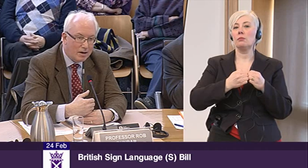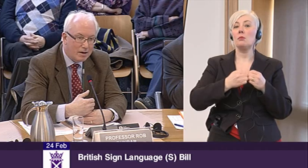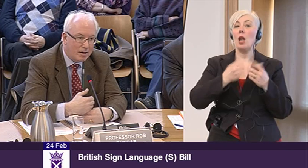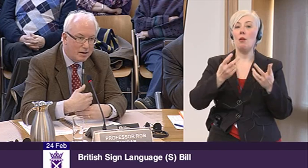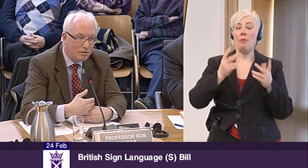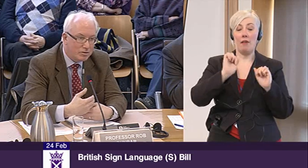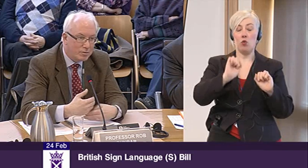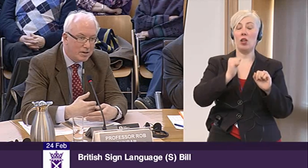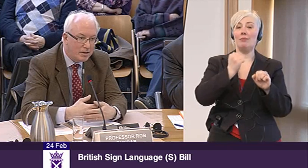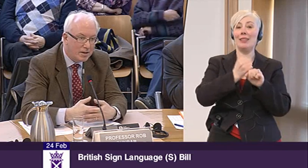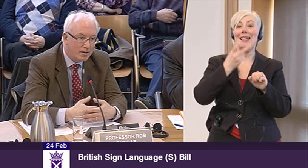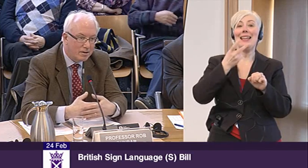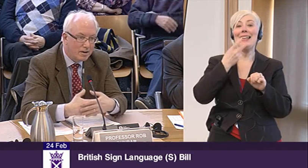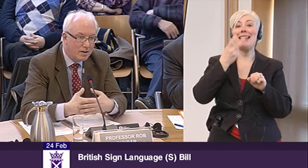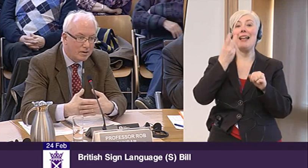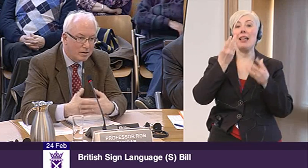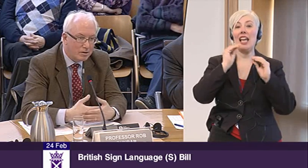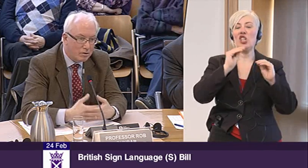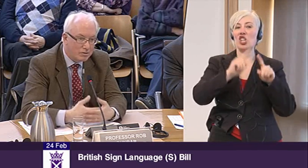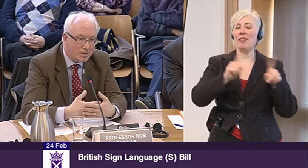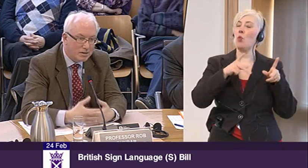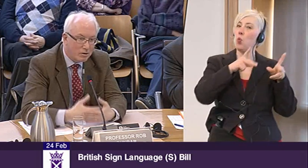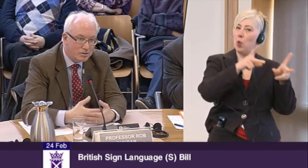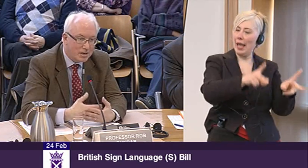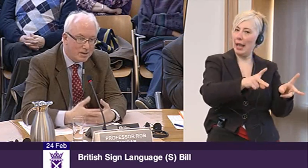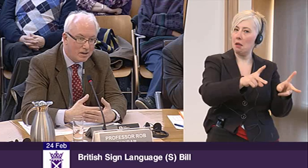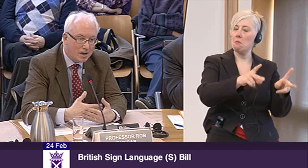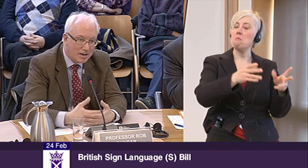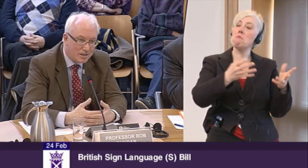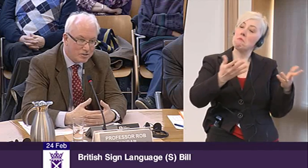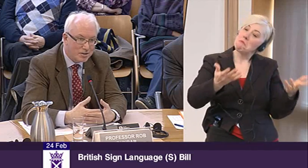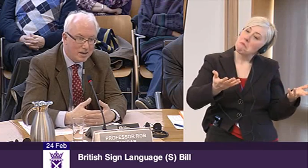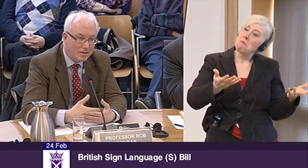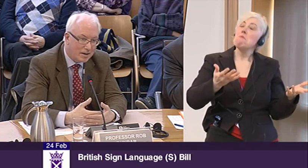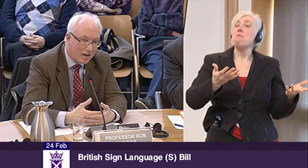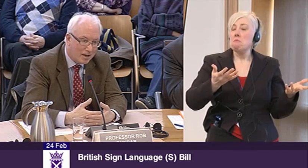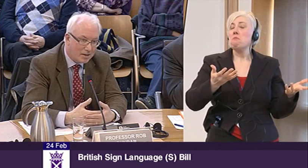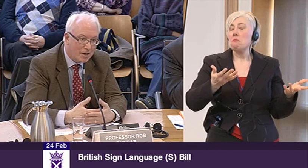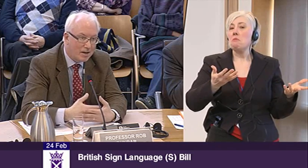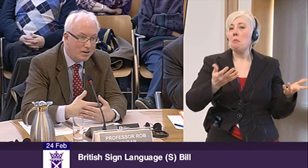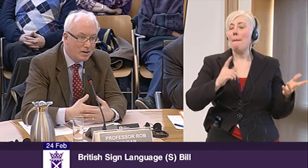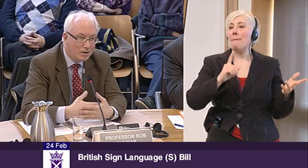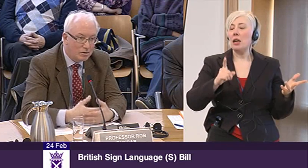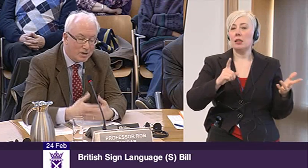Gaelic-medium education differently, we are not talking about spending extra money on